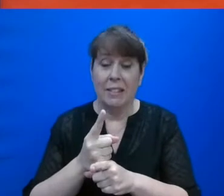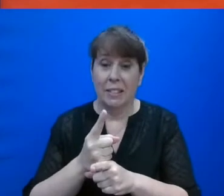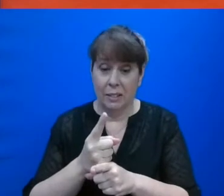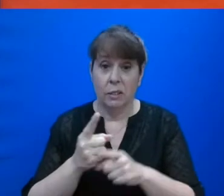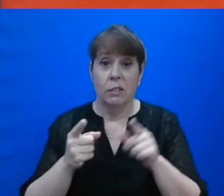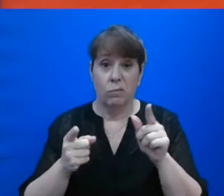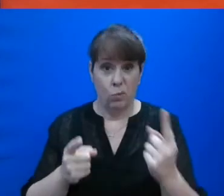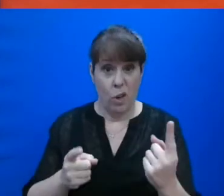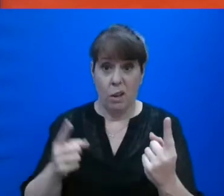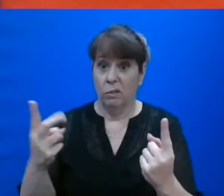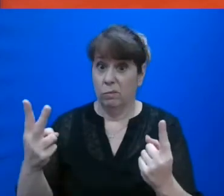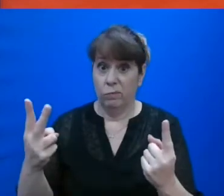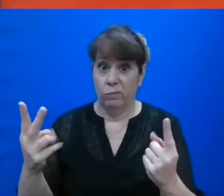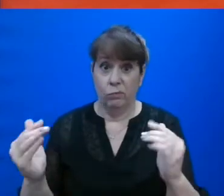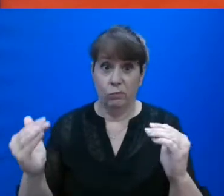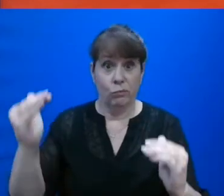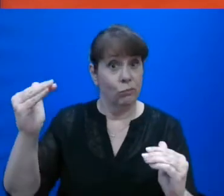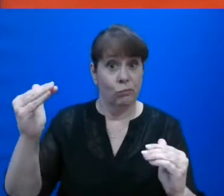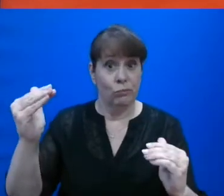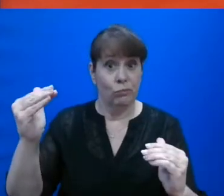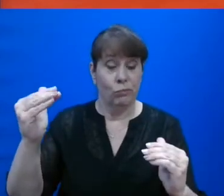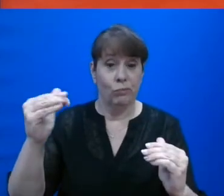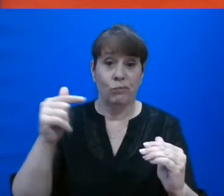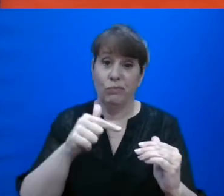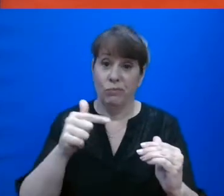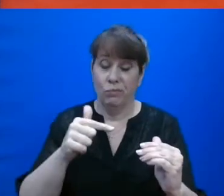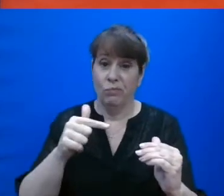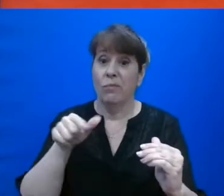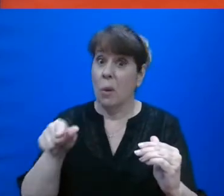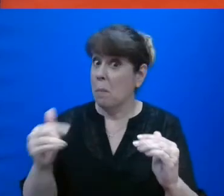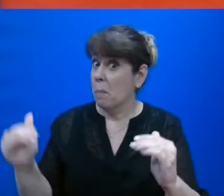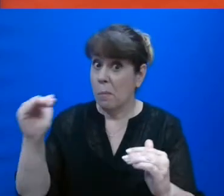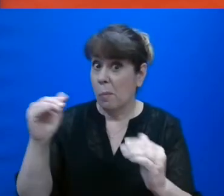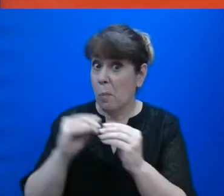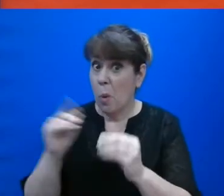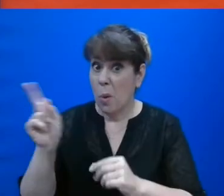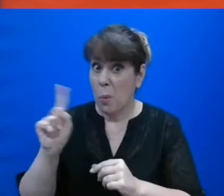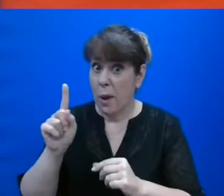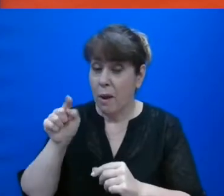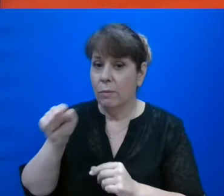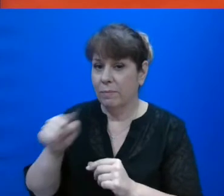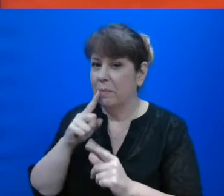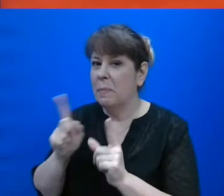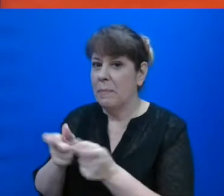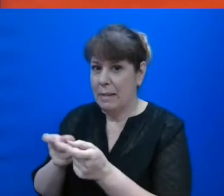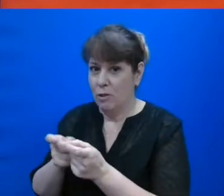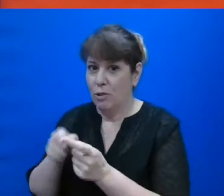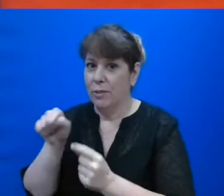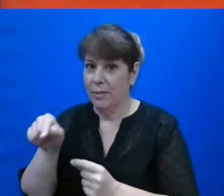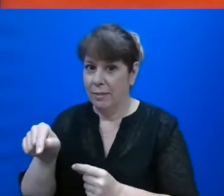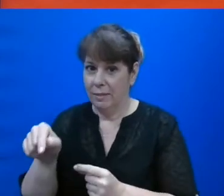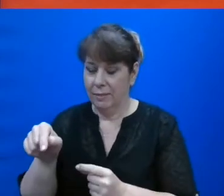IS NO. WE HAVE MORE BEETLES. WHAT IF I ADD TWO